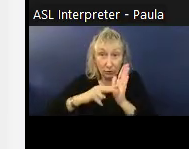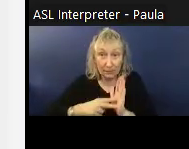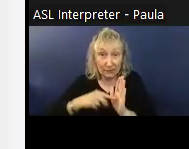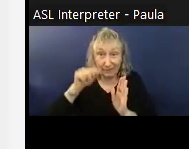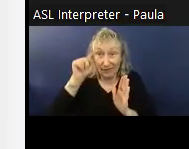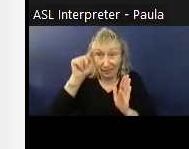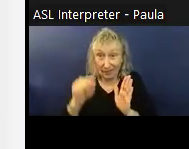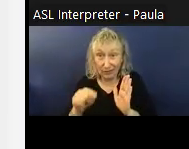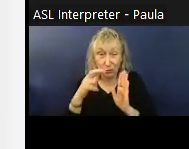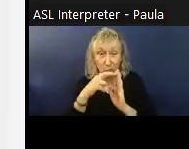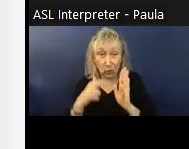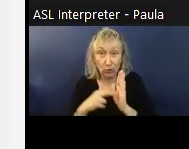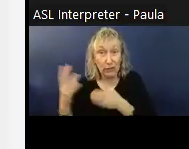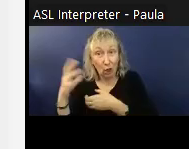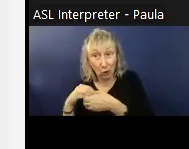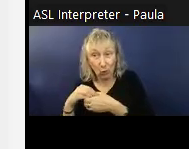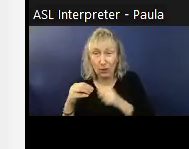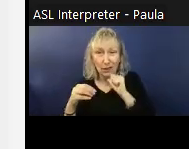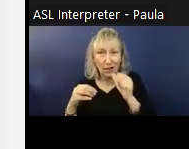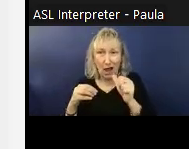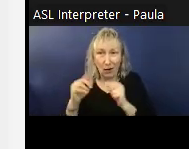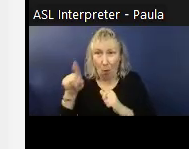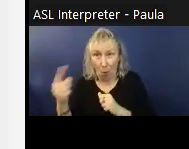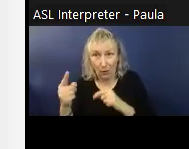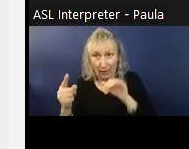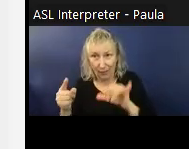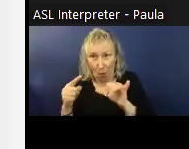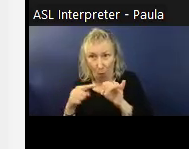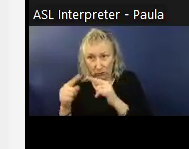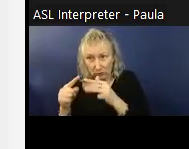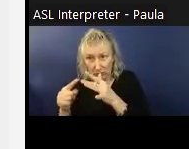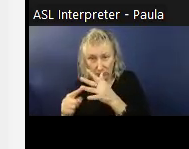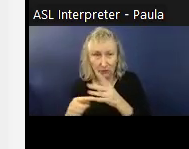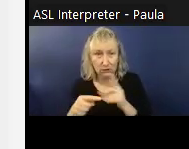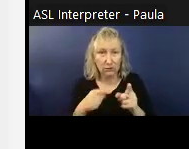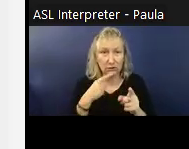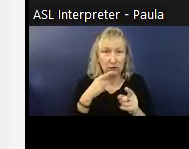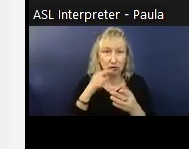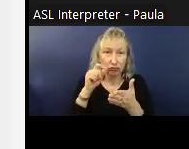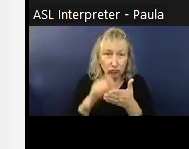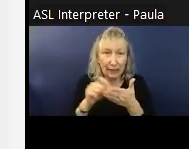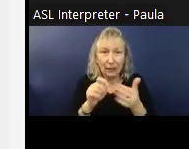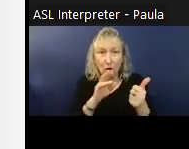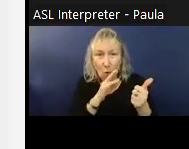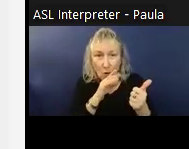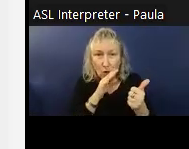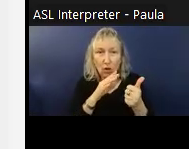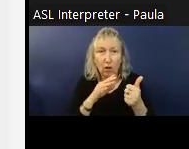written electronic gesture communication directed at an adult or within their hearing distance.